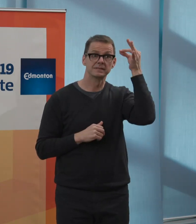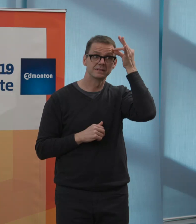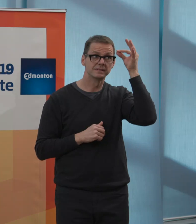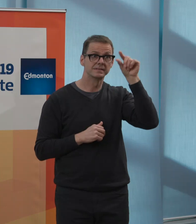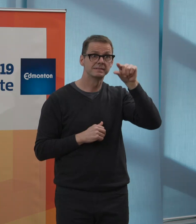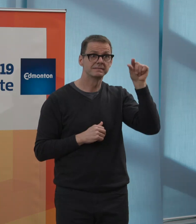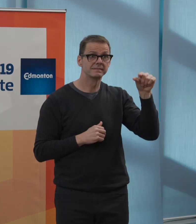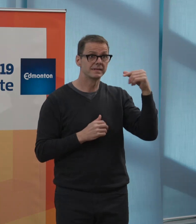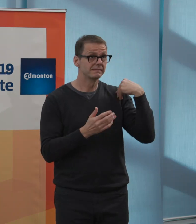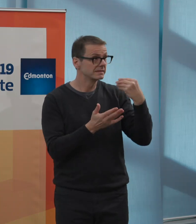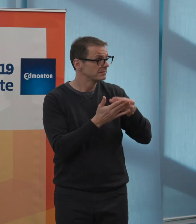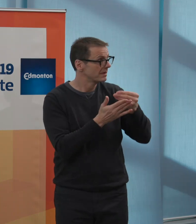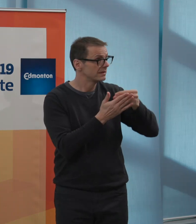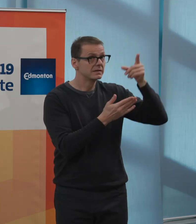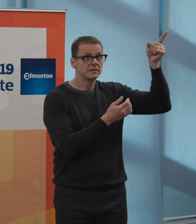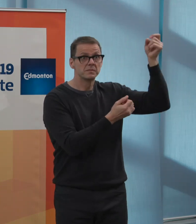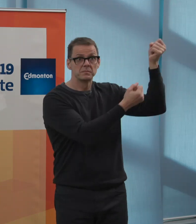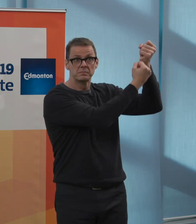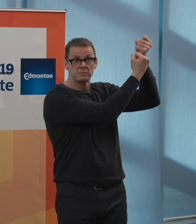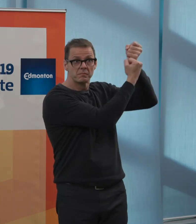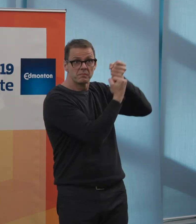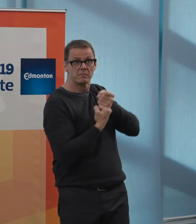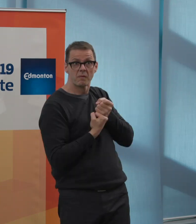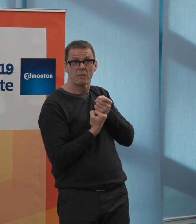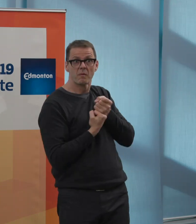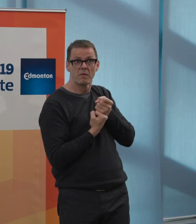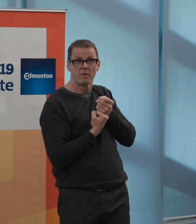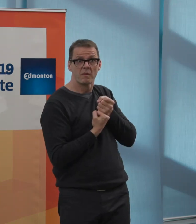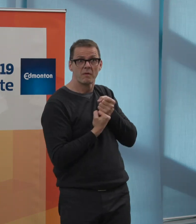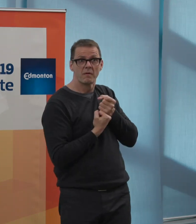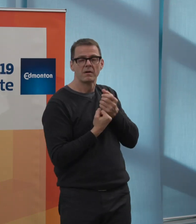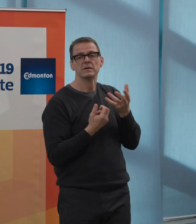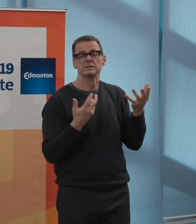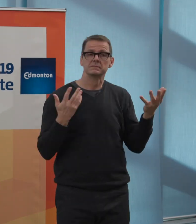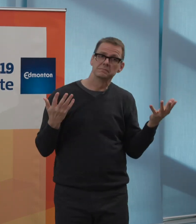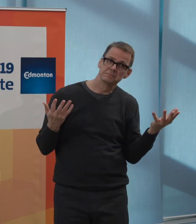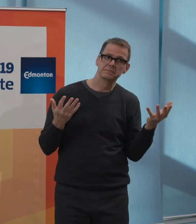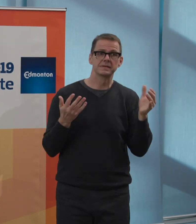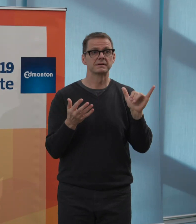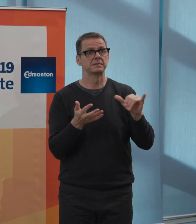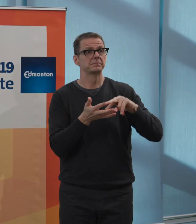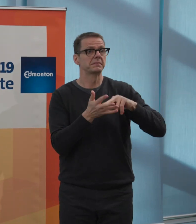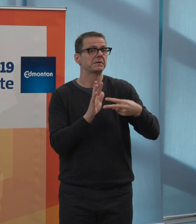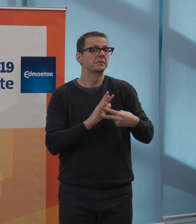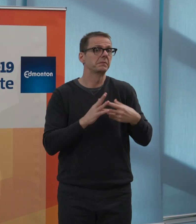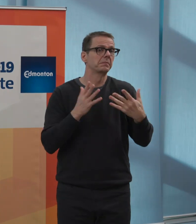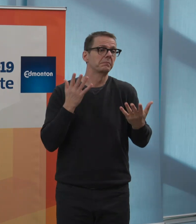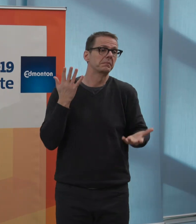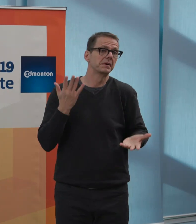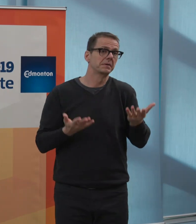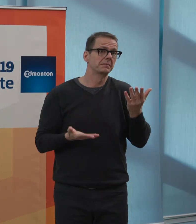staff we would we would revisit the decision that we made today but at this